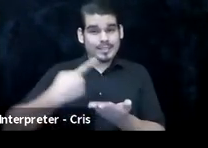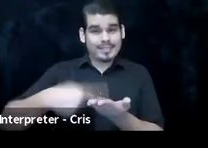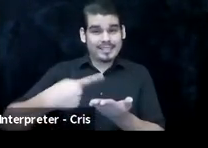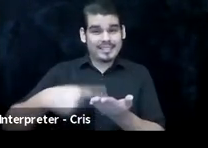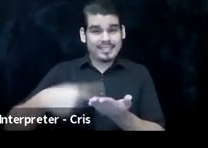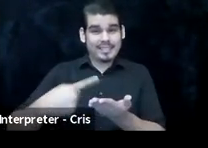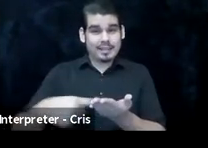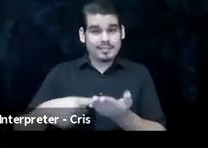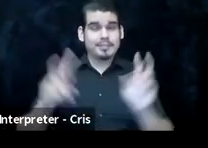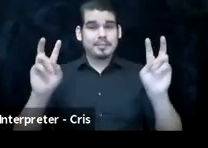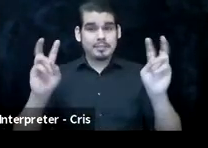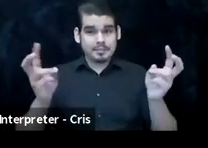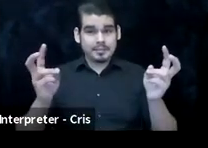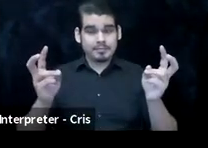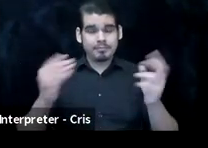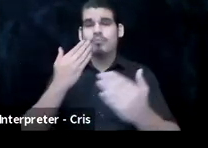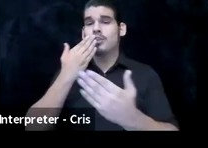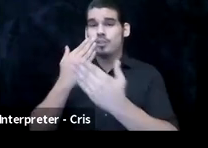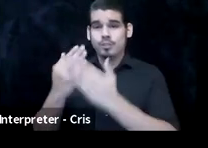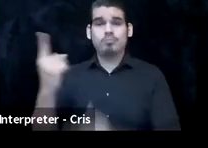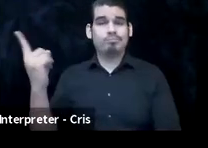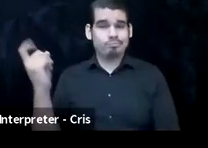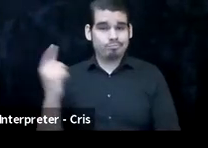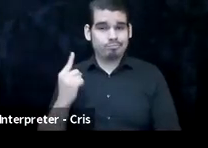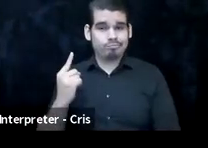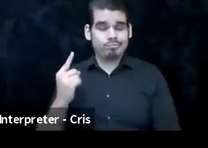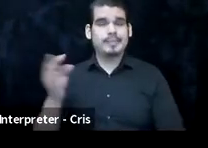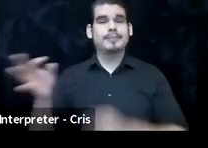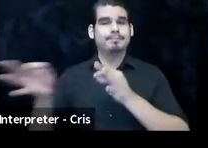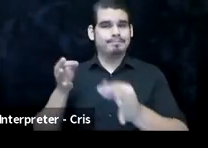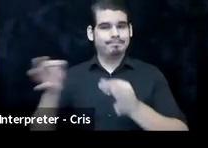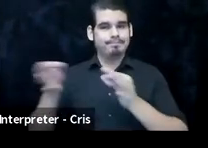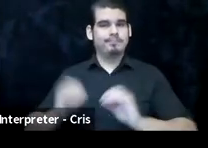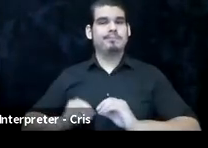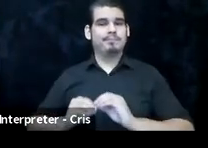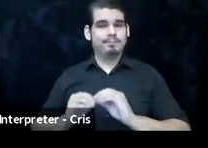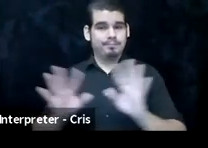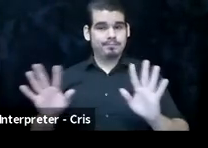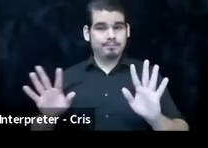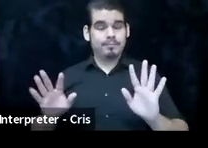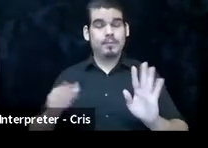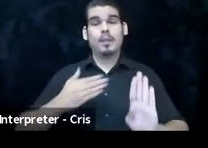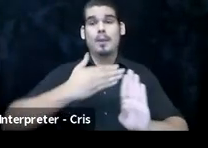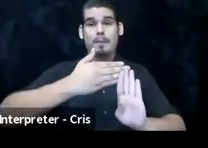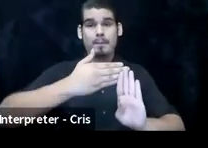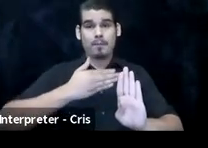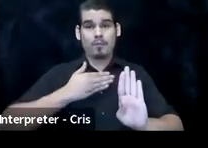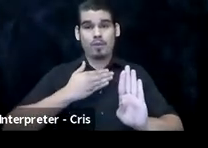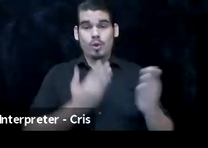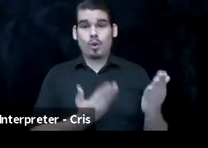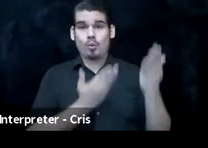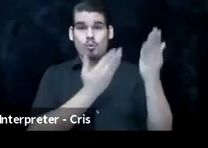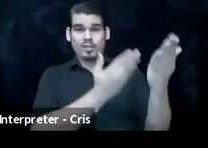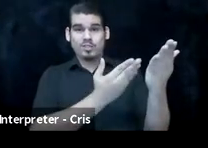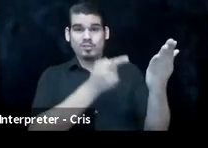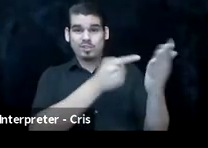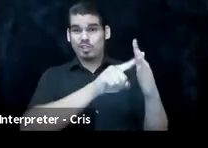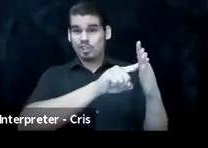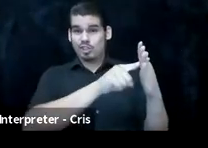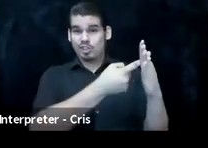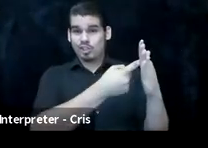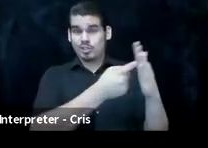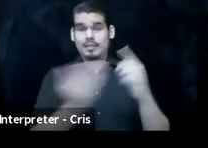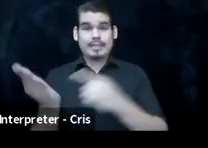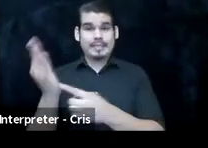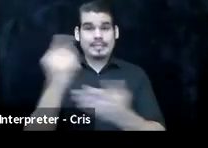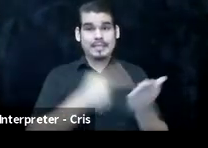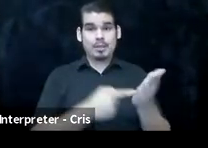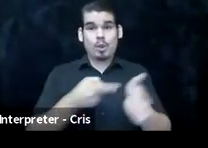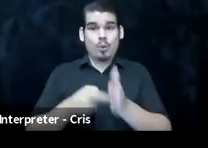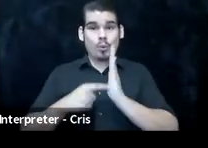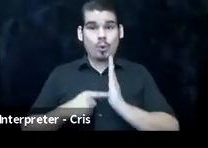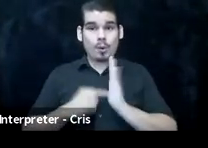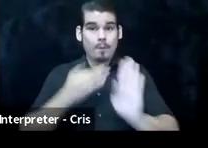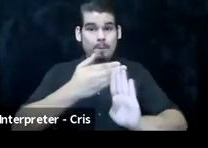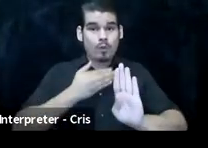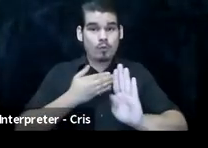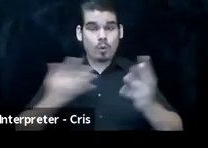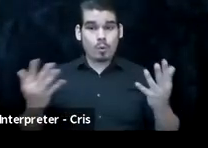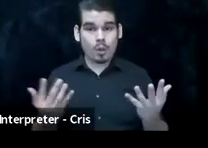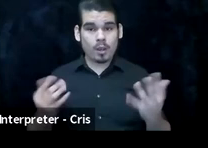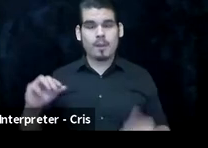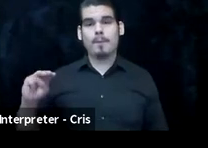Katherine Squire: yeah that's a good question so just to clarify before we do any debate on them on a resolution they're actually first has to be emotion made on emotions aren't necessarily to approve.